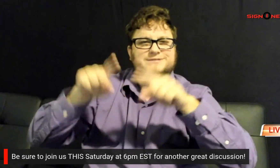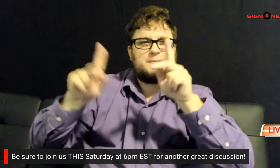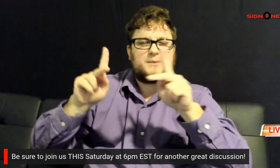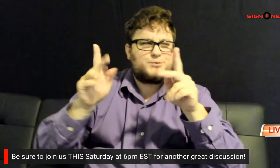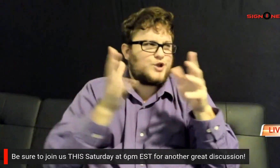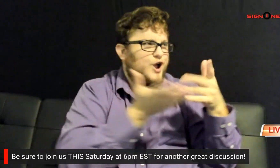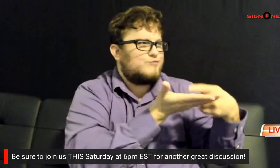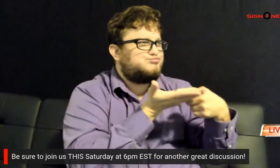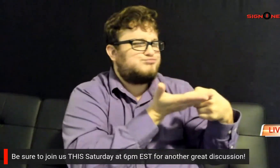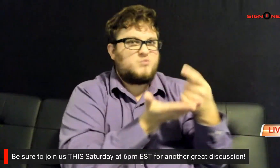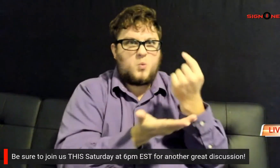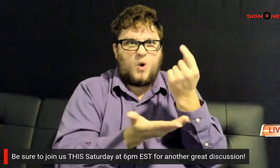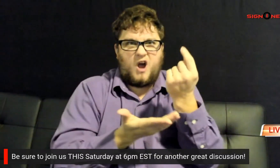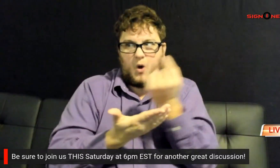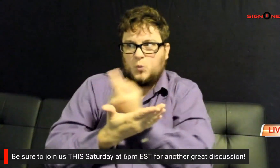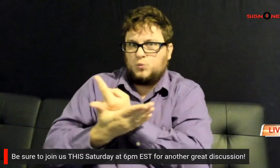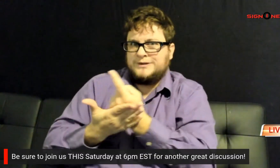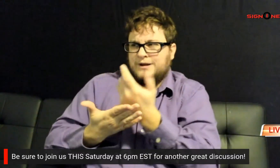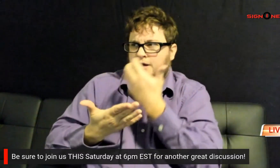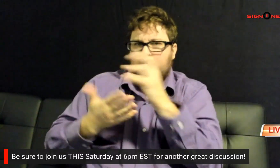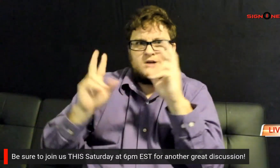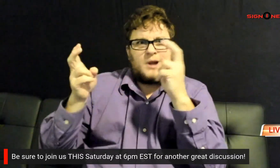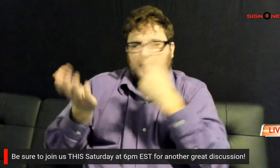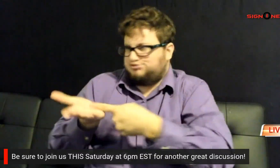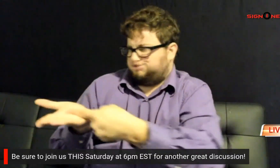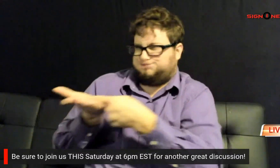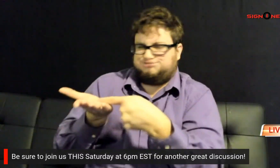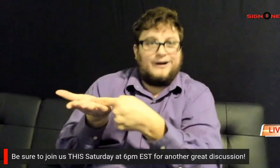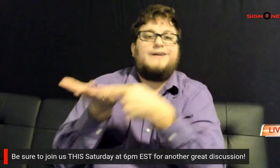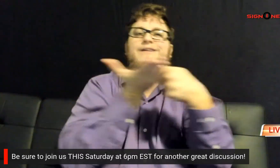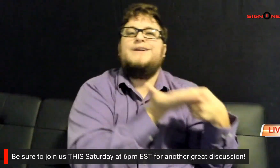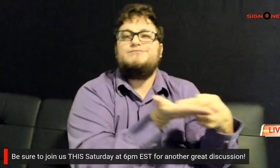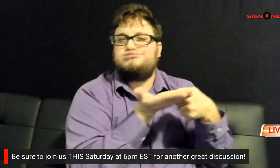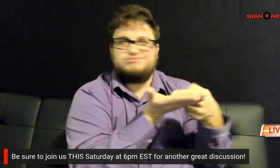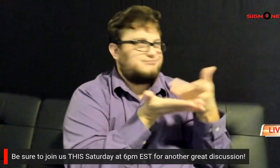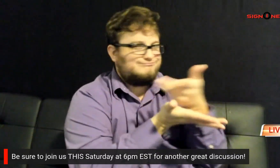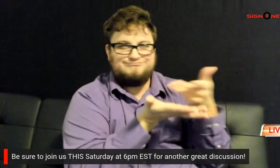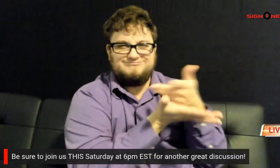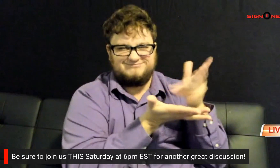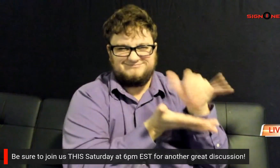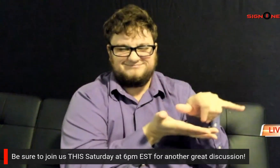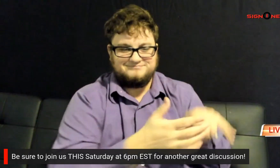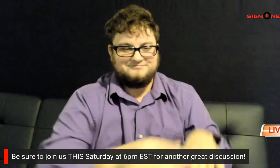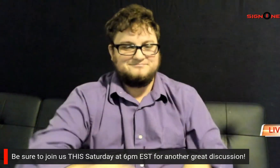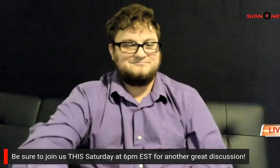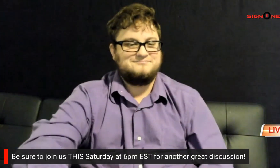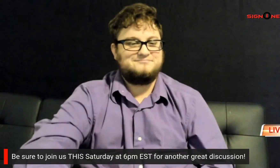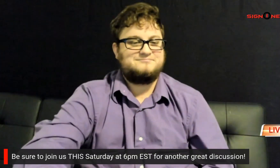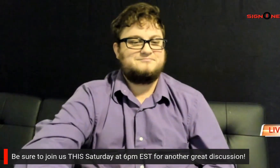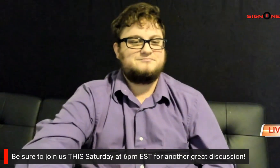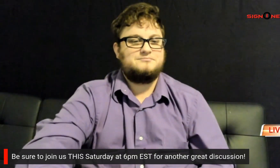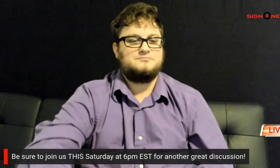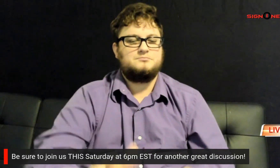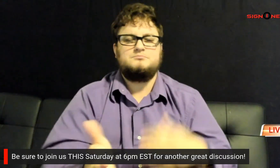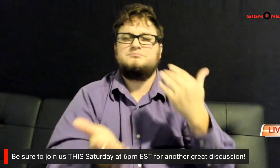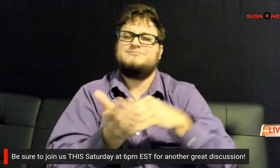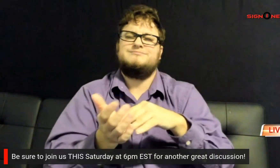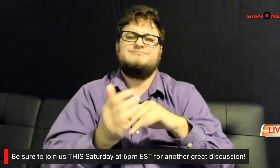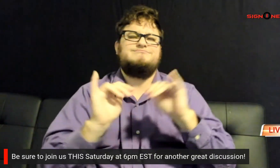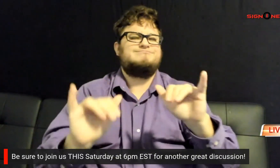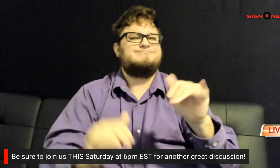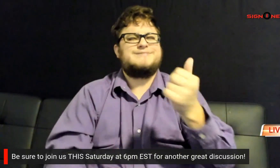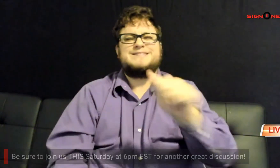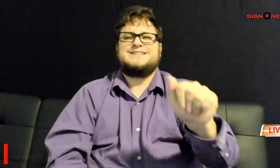to discuss the hot topics of the week again be sure to post your thoughts and comments